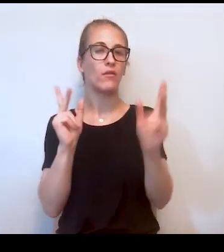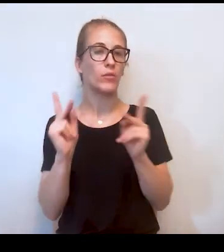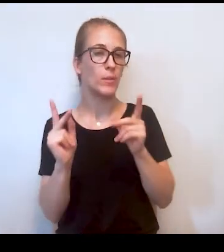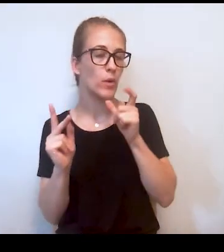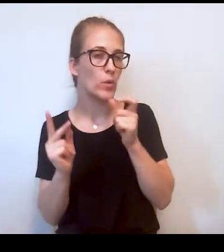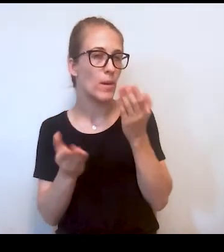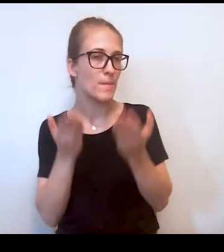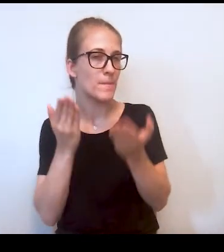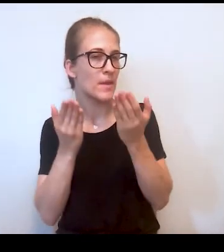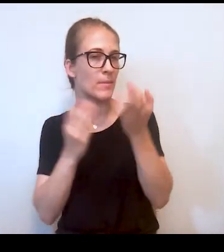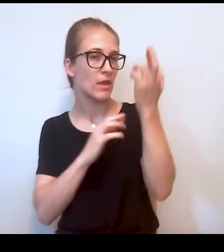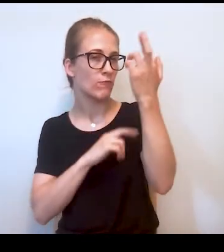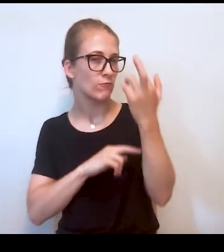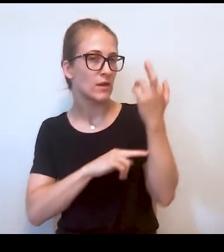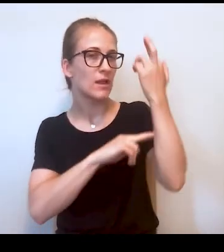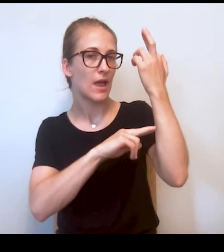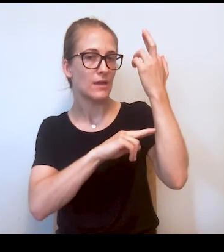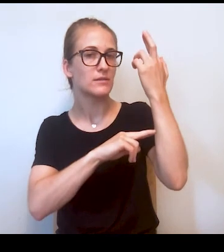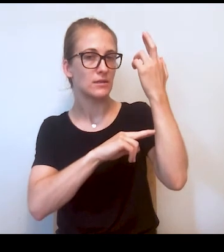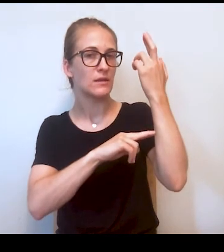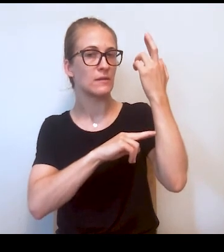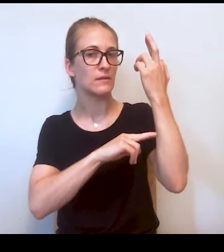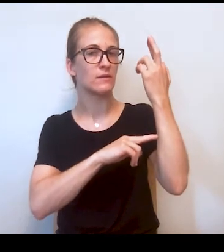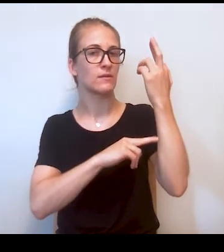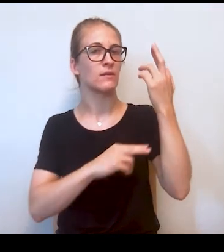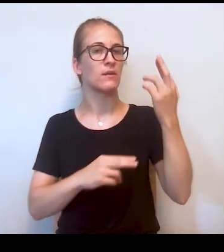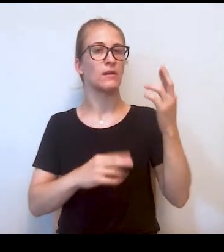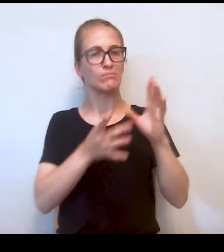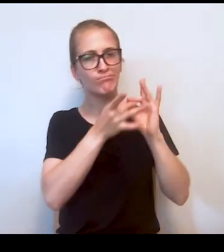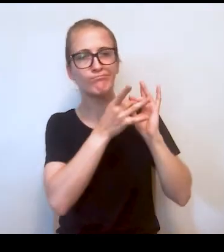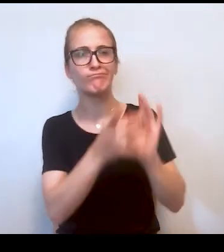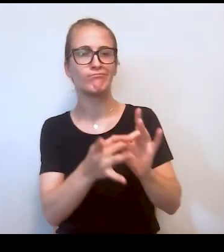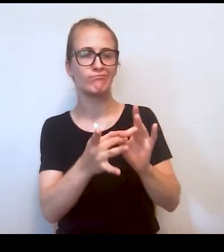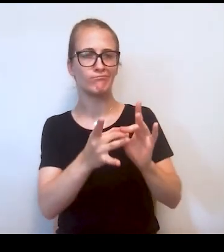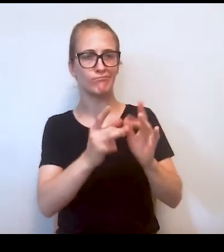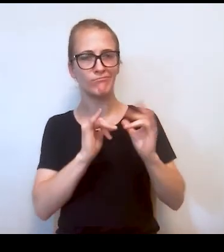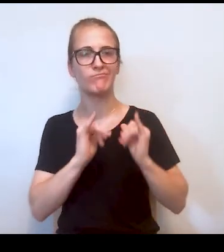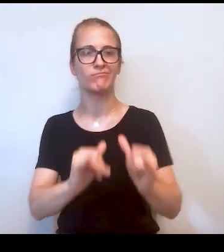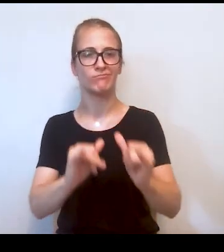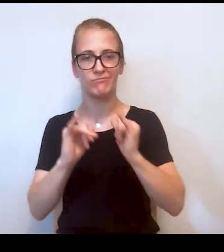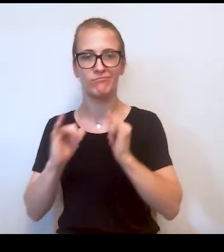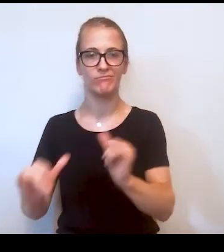and there are patterns of behavior that emerge from that,